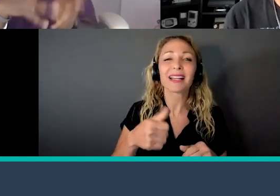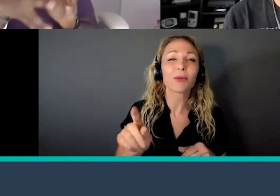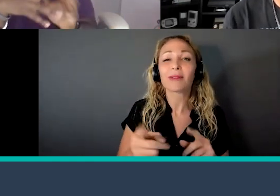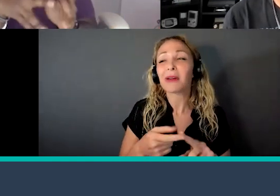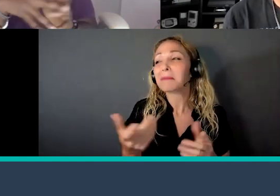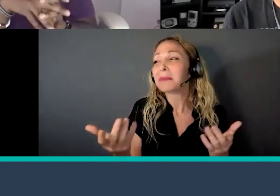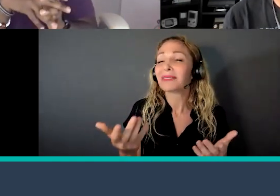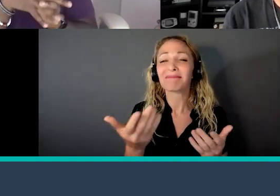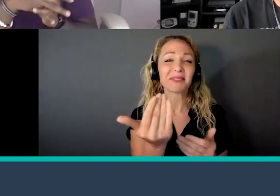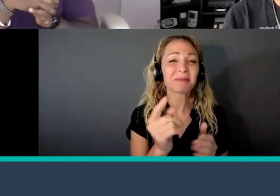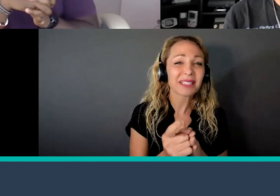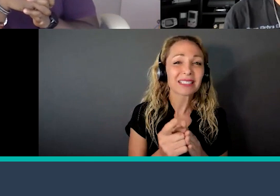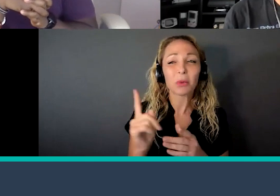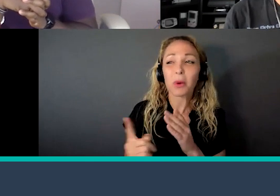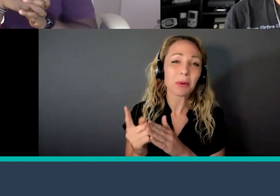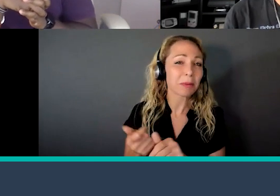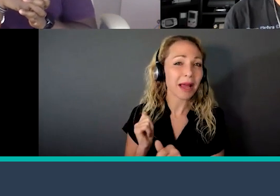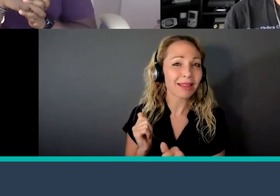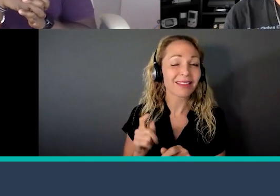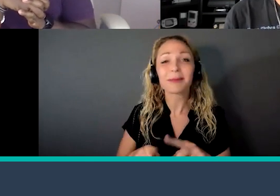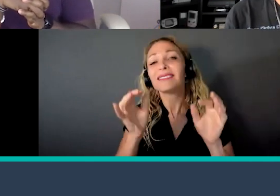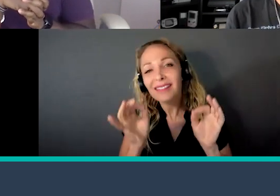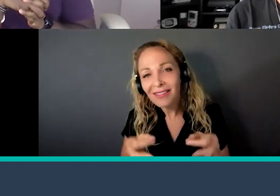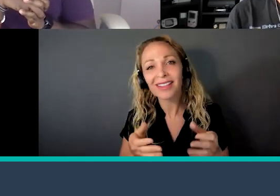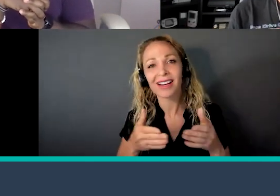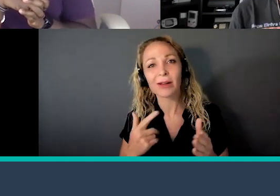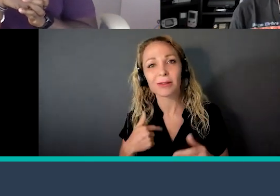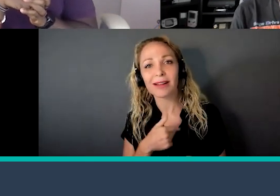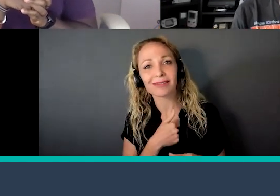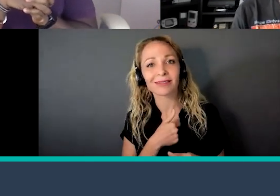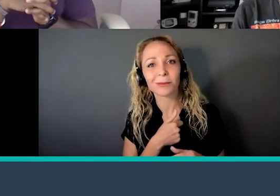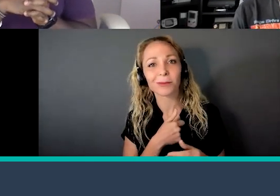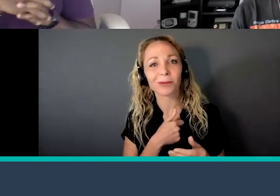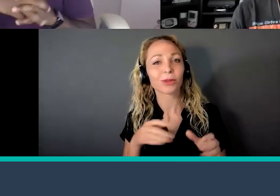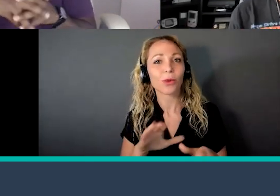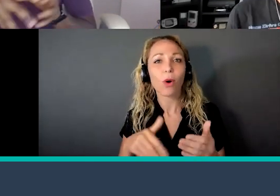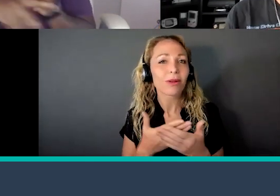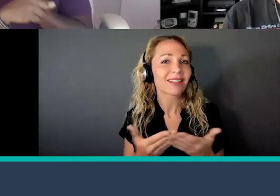BUT DEFINITELY ALLOWS US TO DO ALL THE THINGS WE WANT TO DO. FIRE OFF THOSE E-MAILS.